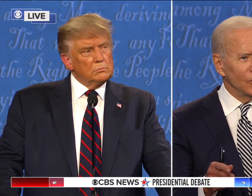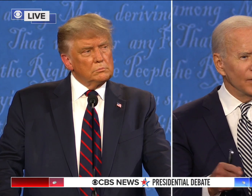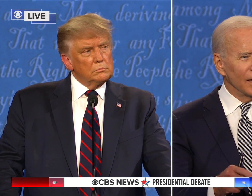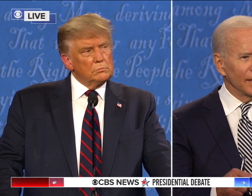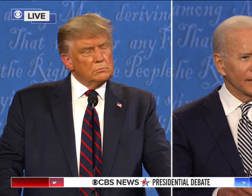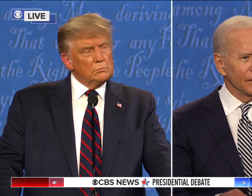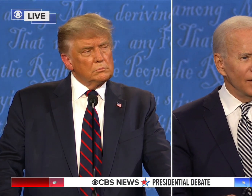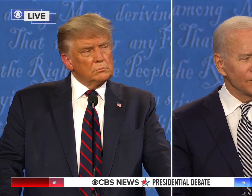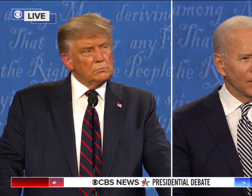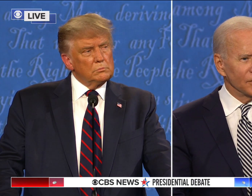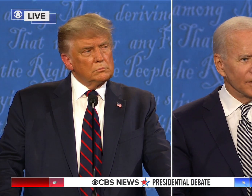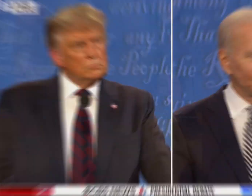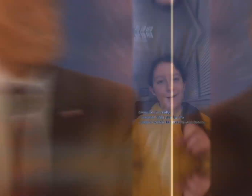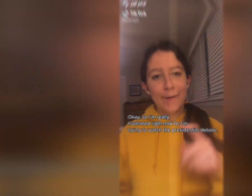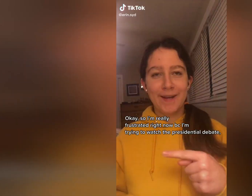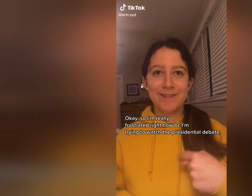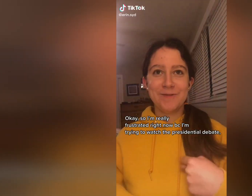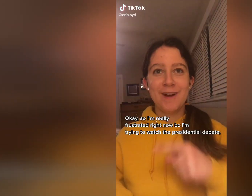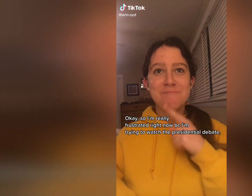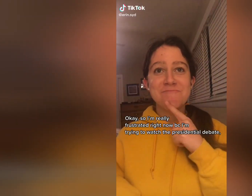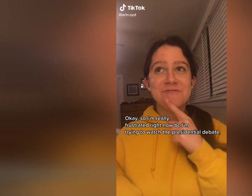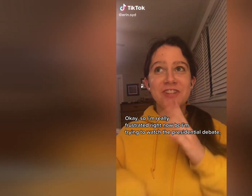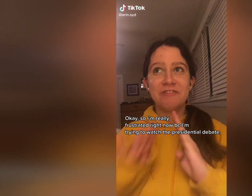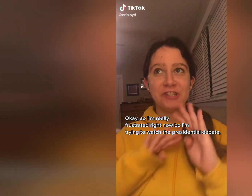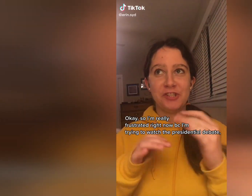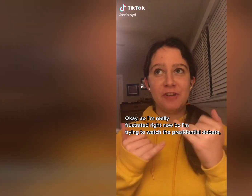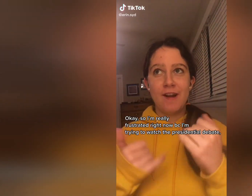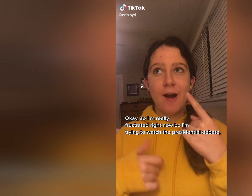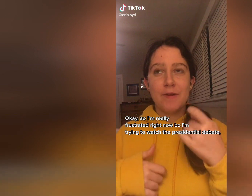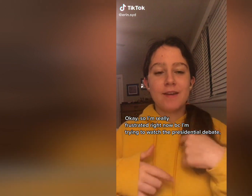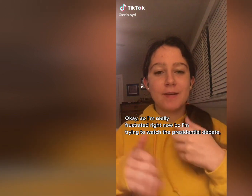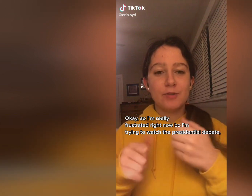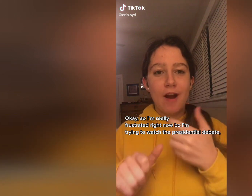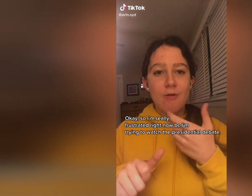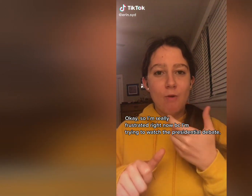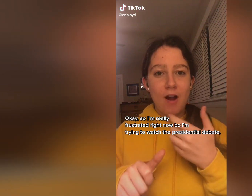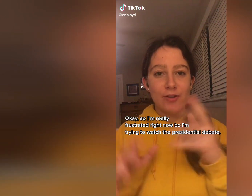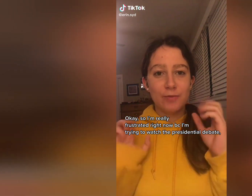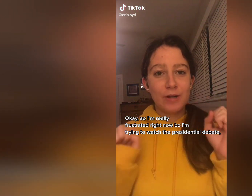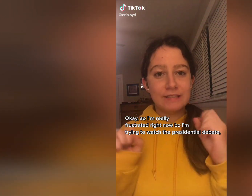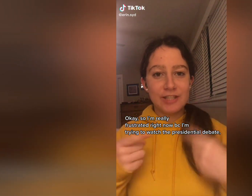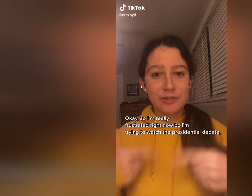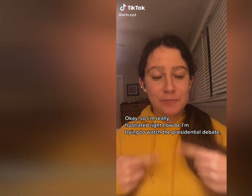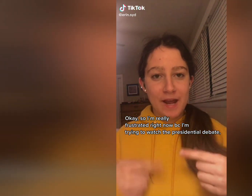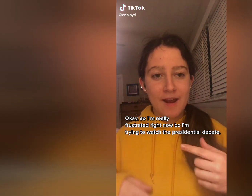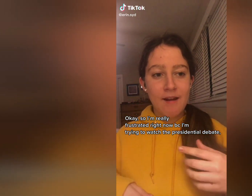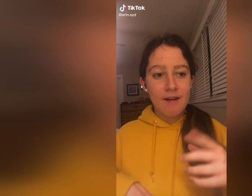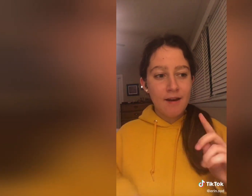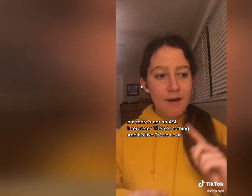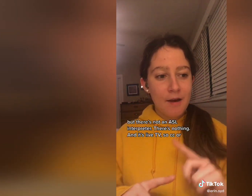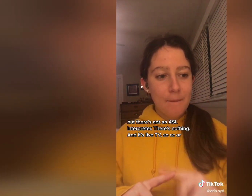and who they elect as vice-president. Okay, so I'm really frustrated right now because I'm trying watch the presidential debate,